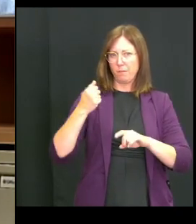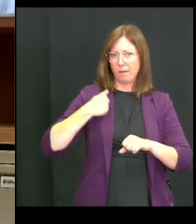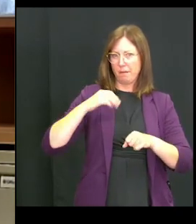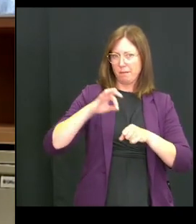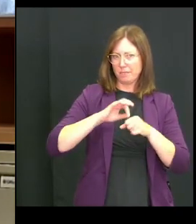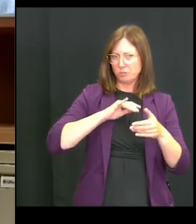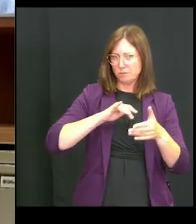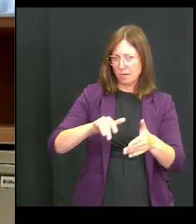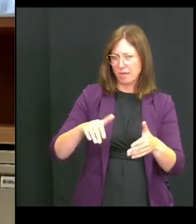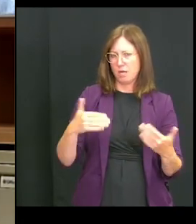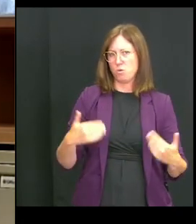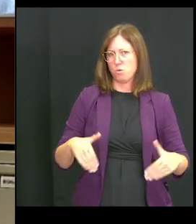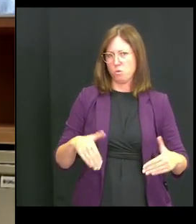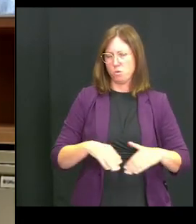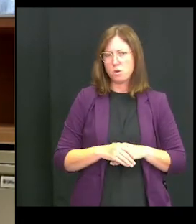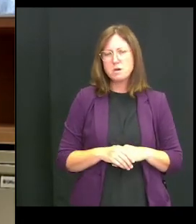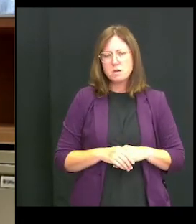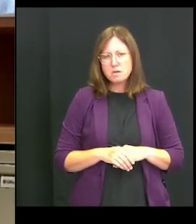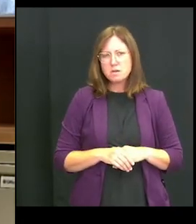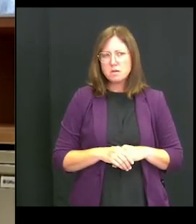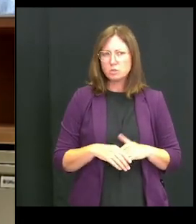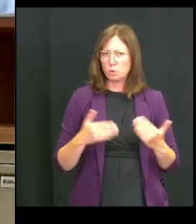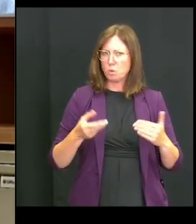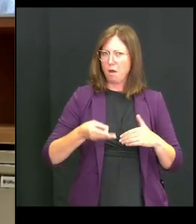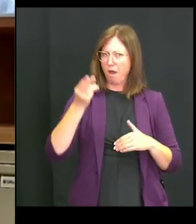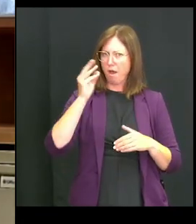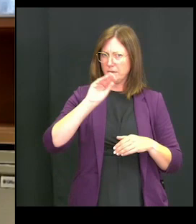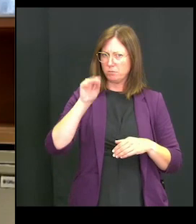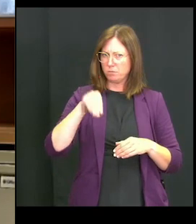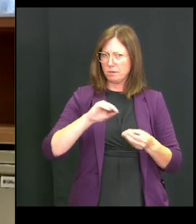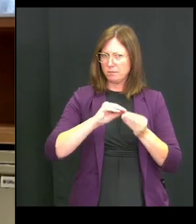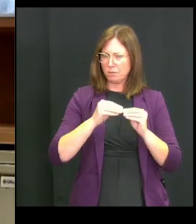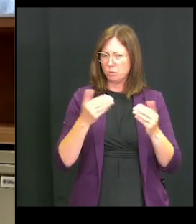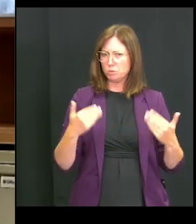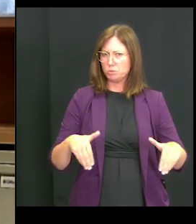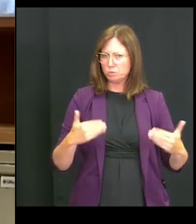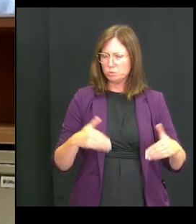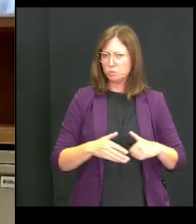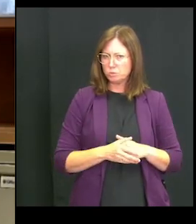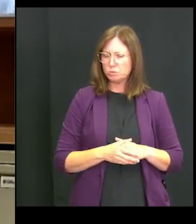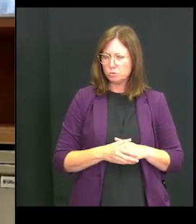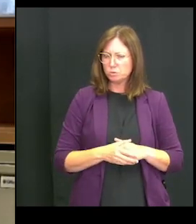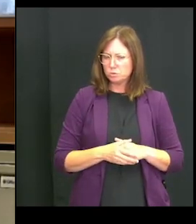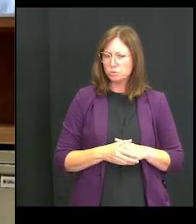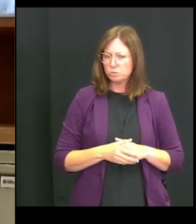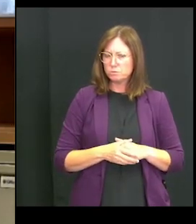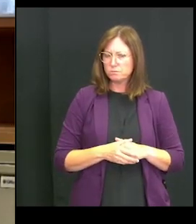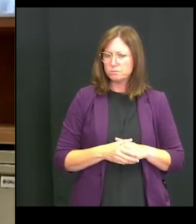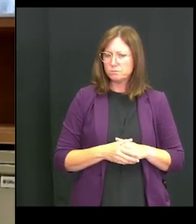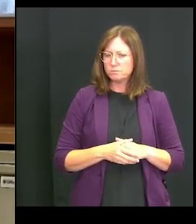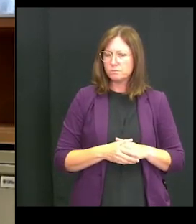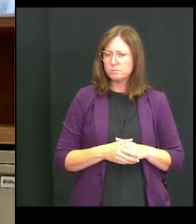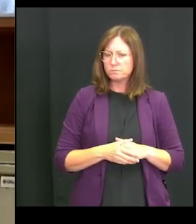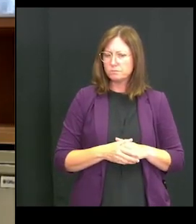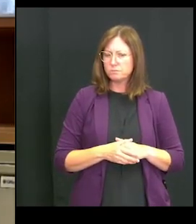So, these are big numbers, and there's also increasing disagreement between